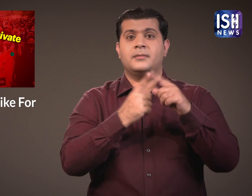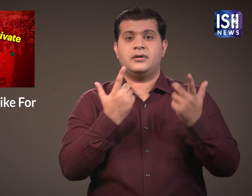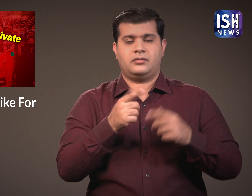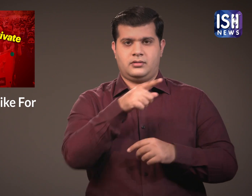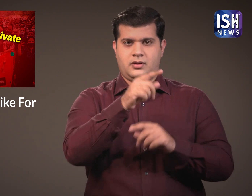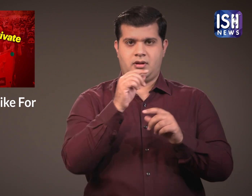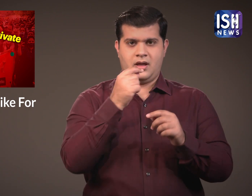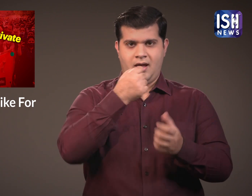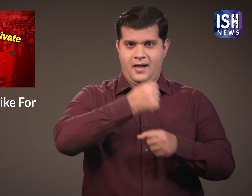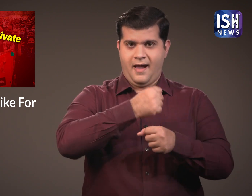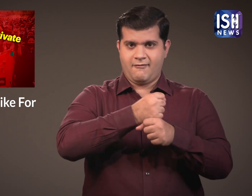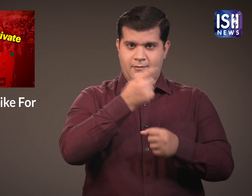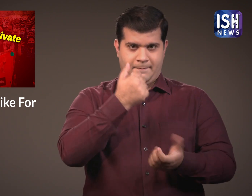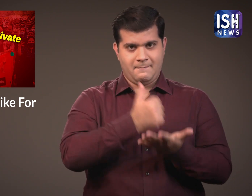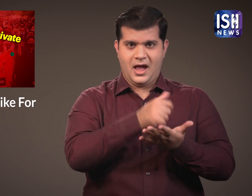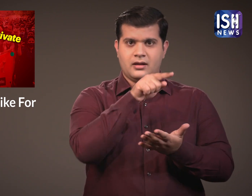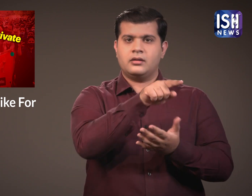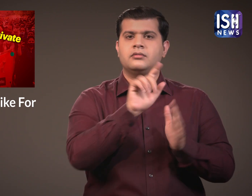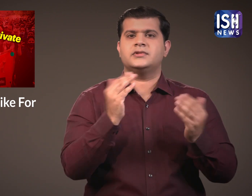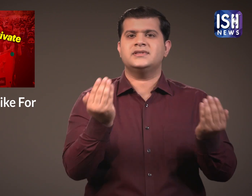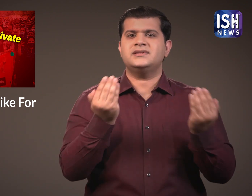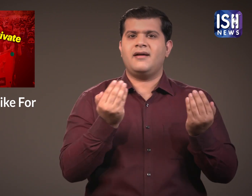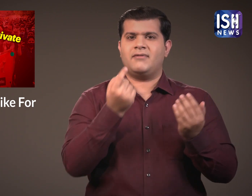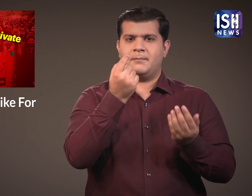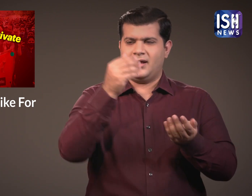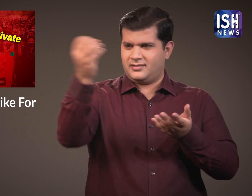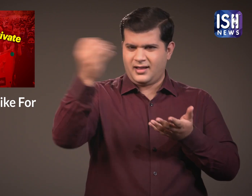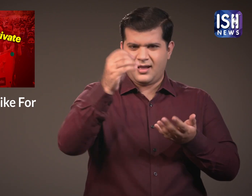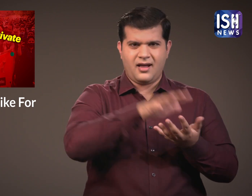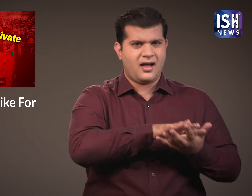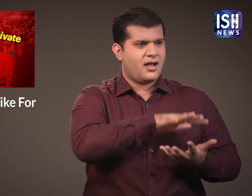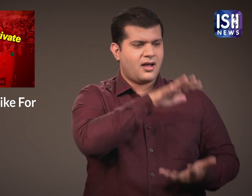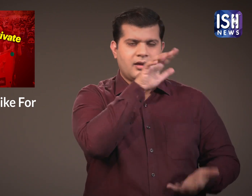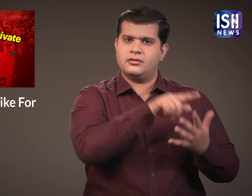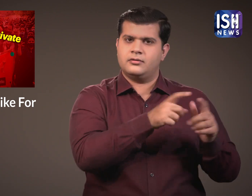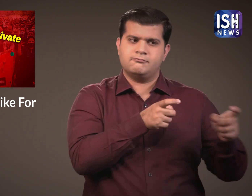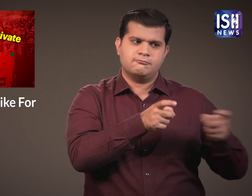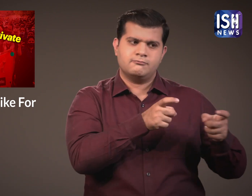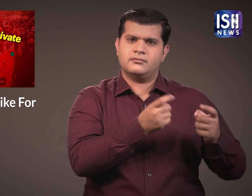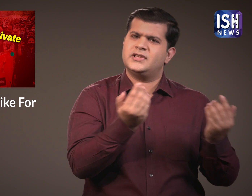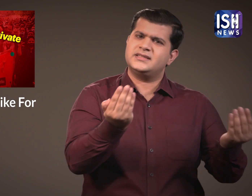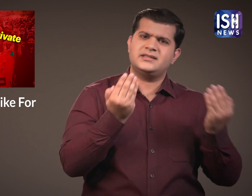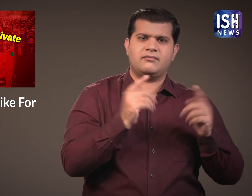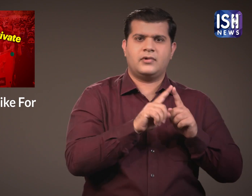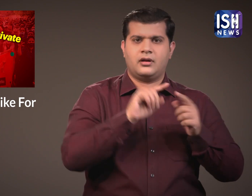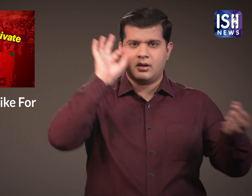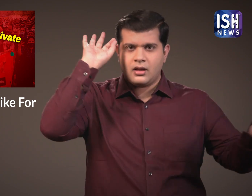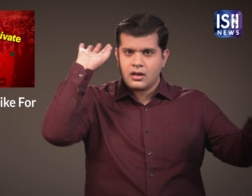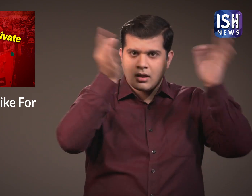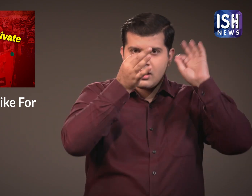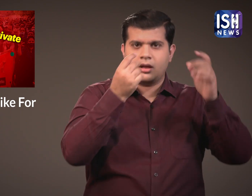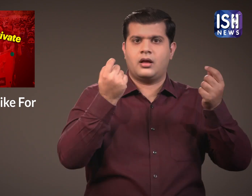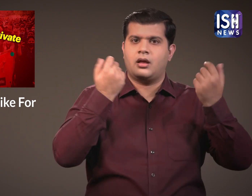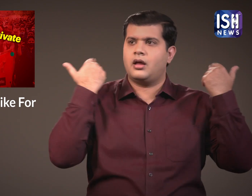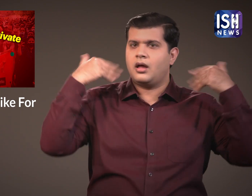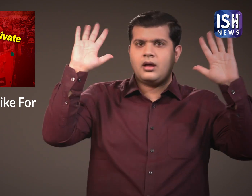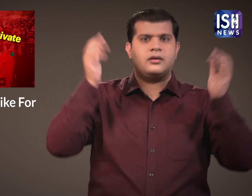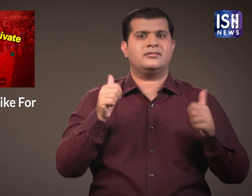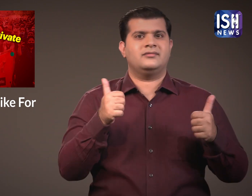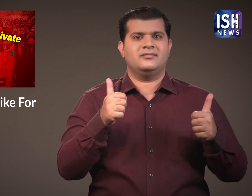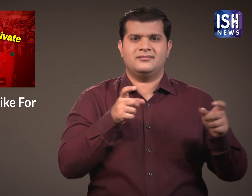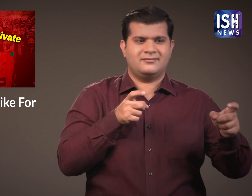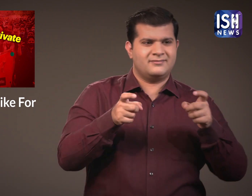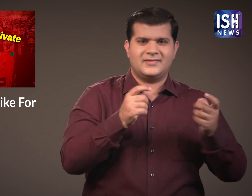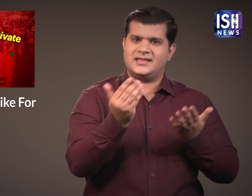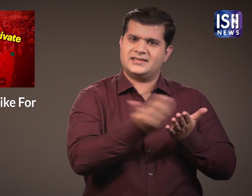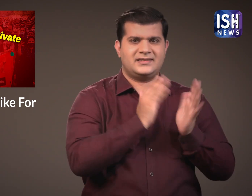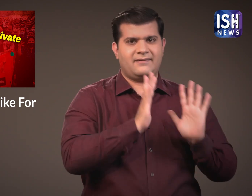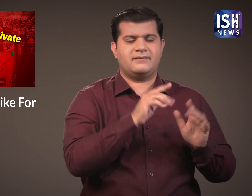Also public sector banks are known to be more secure from bankruptcy.